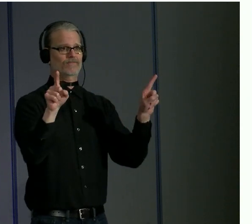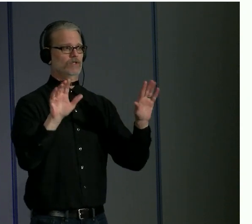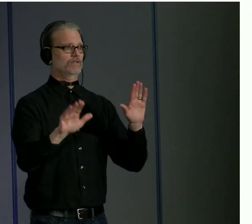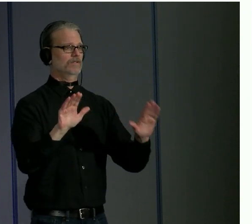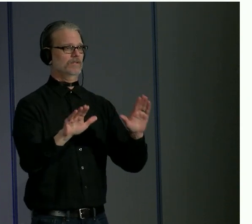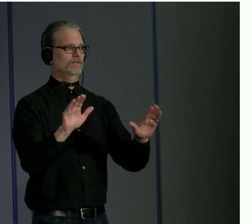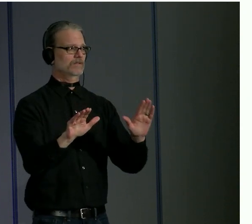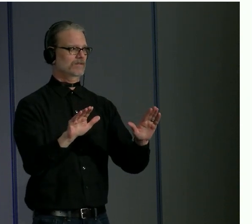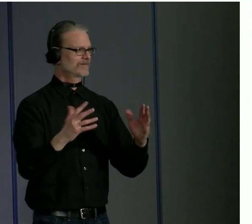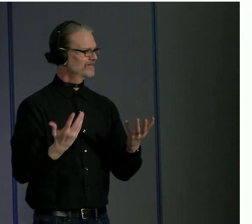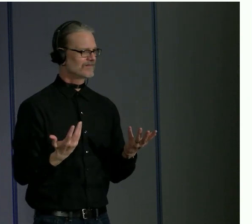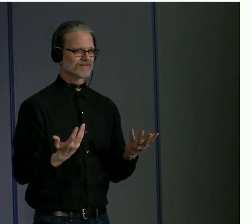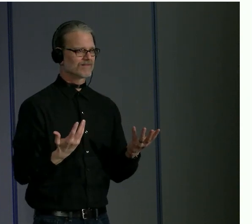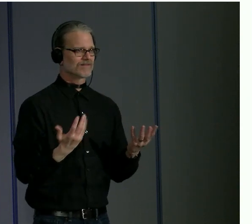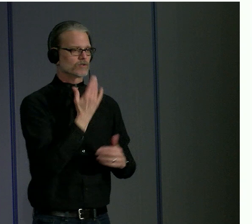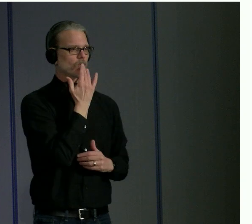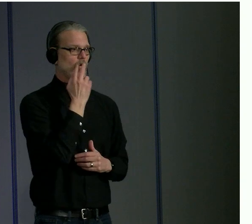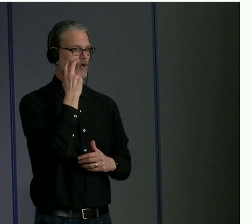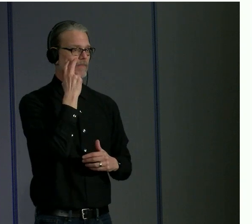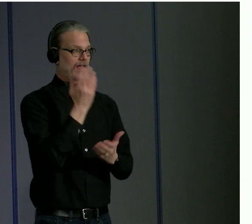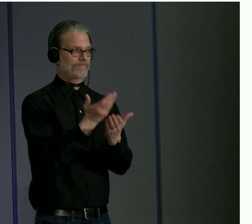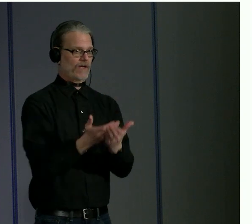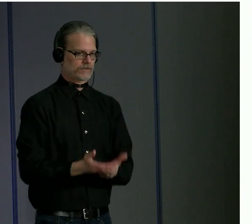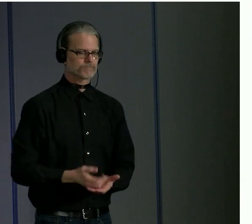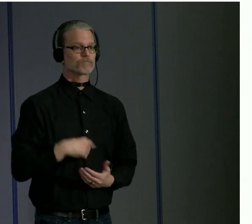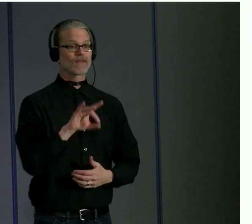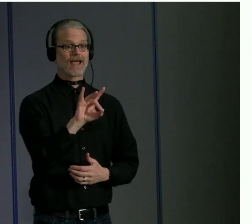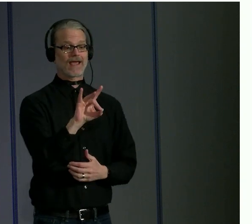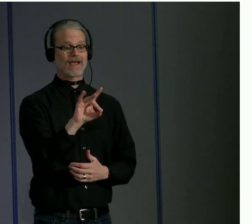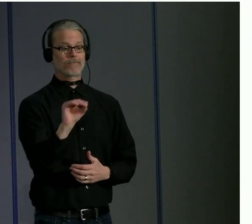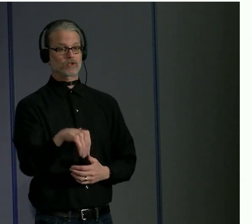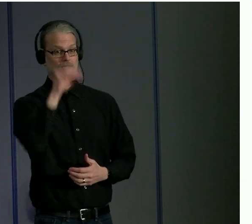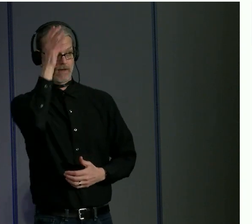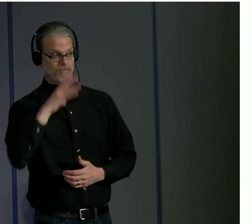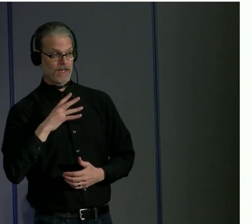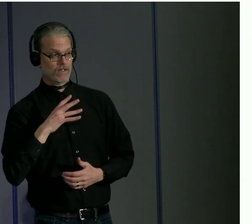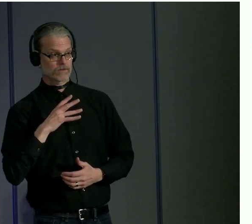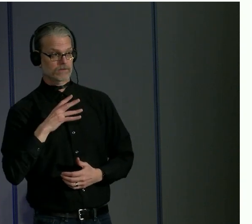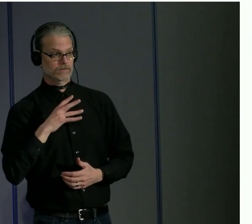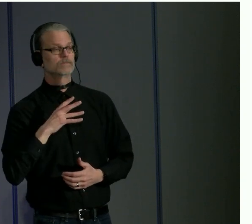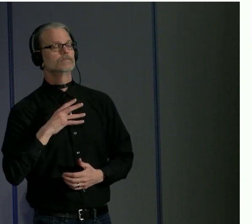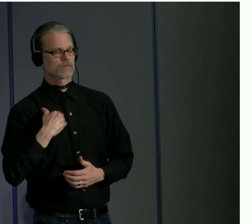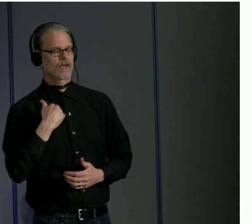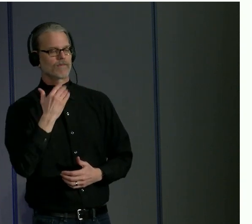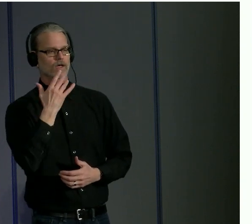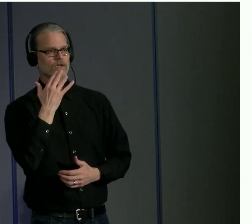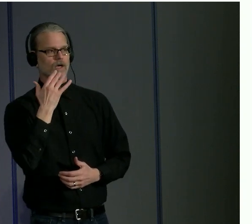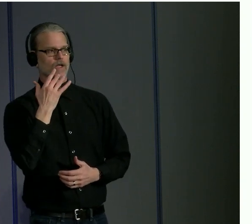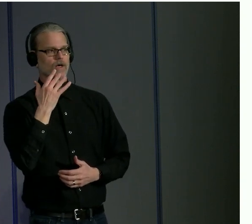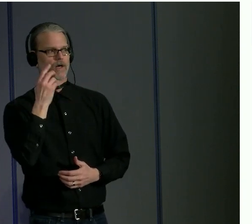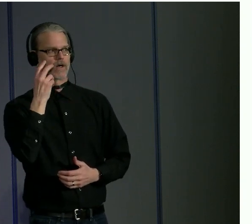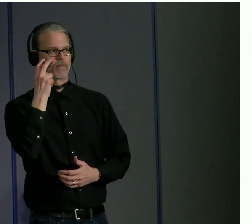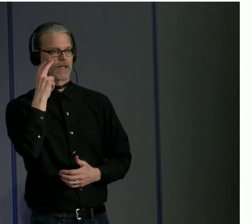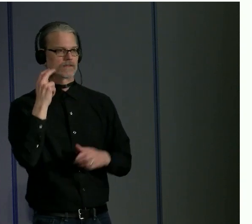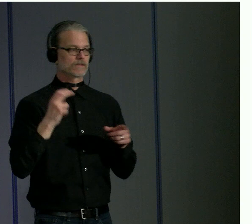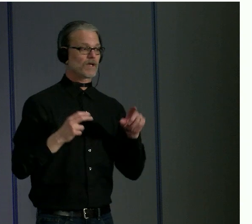some color-blind facts. 8% of males have color-blindness. .5% female. If you're in